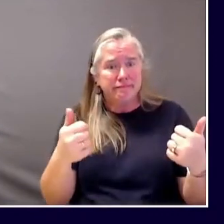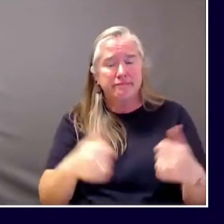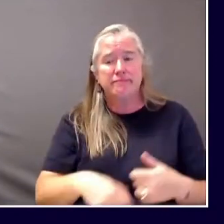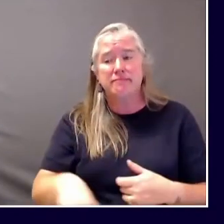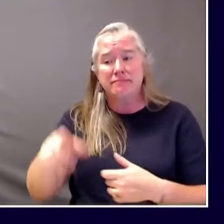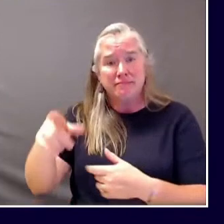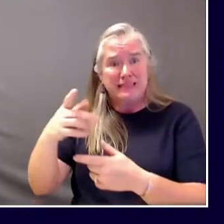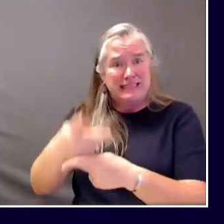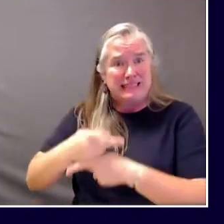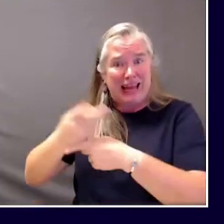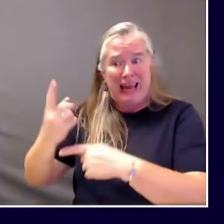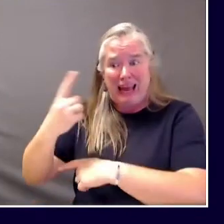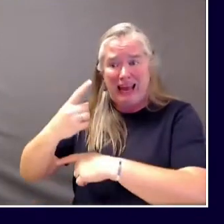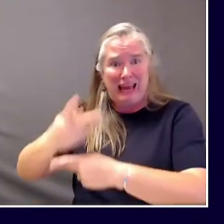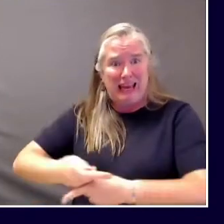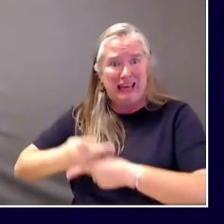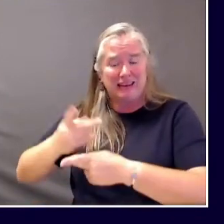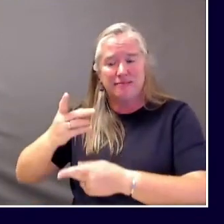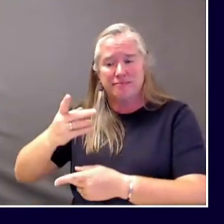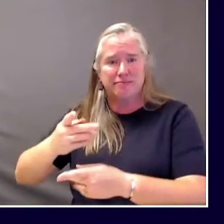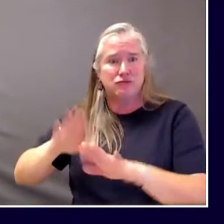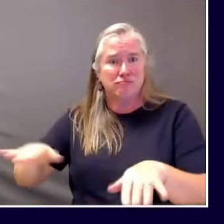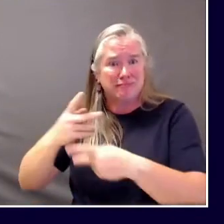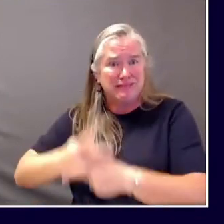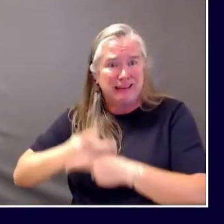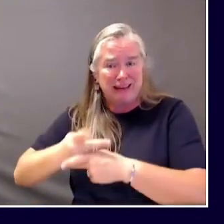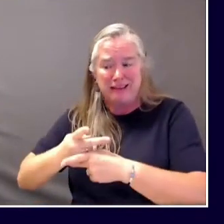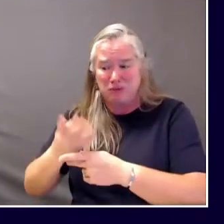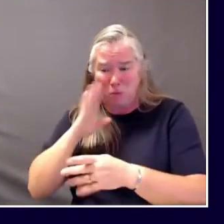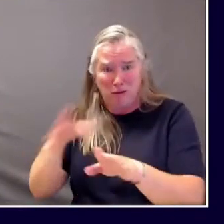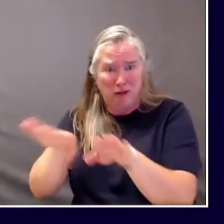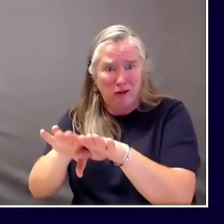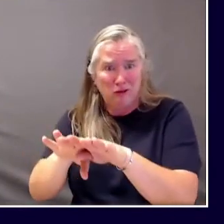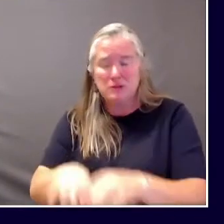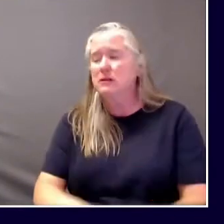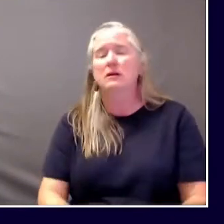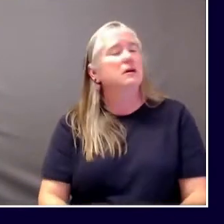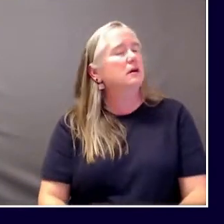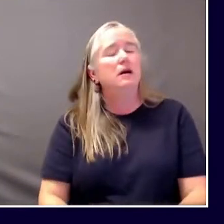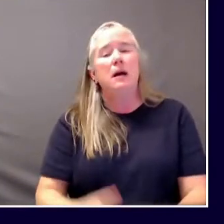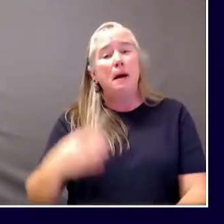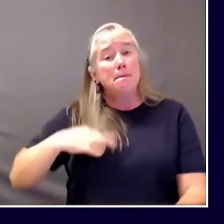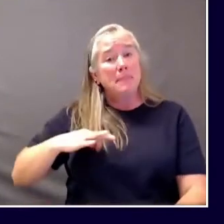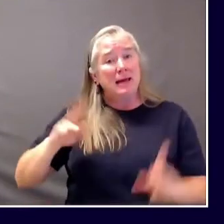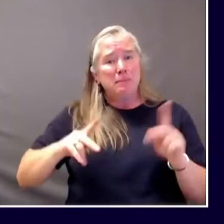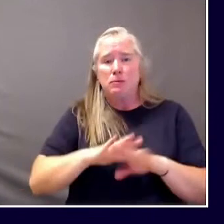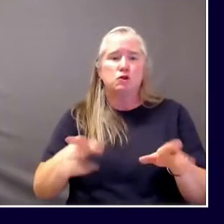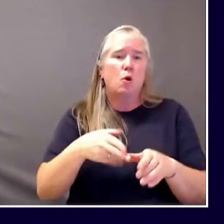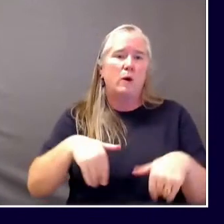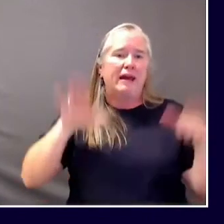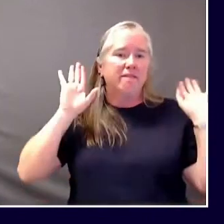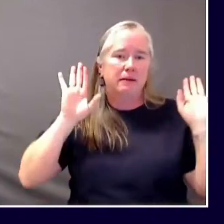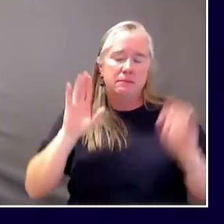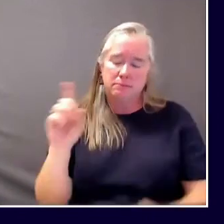but we remain or not quitters